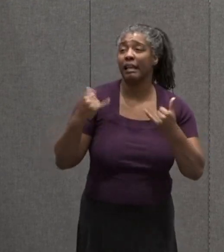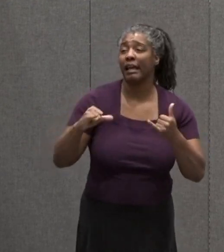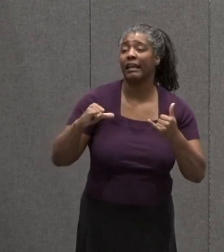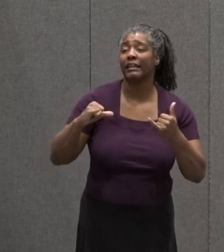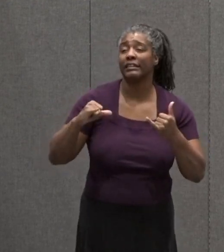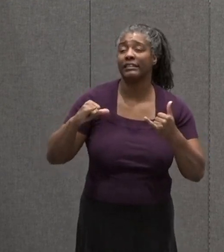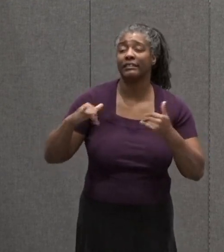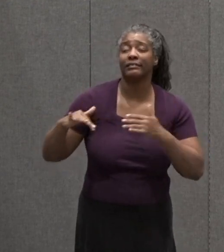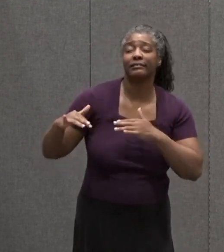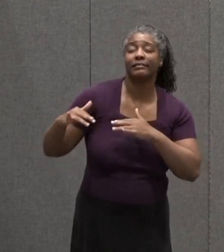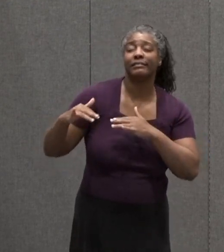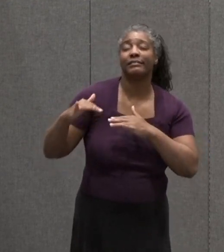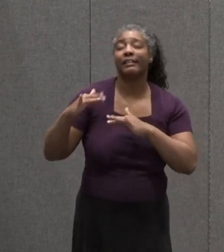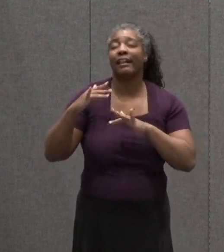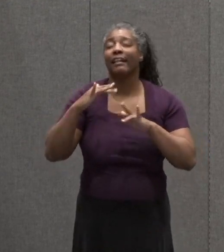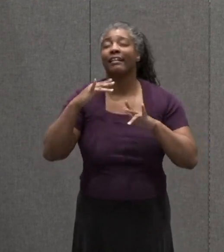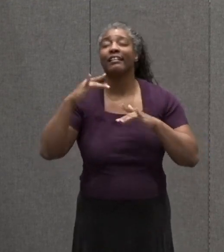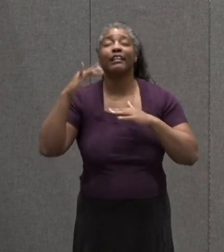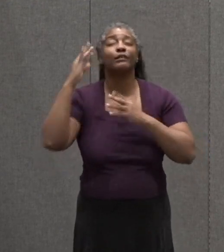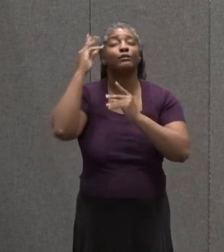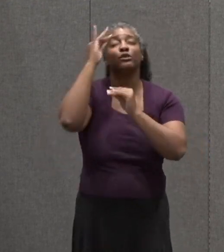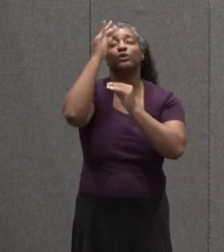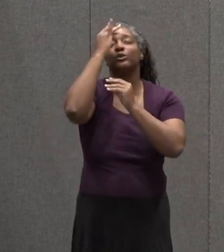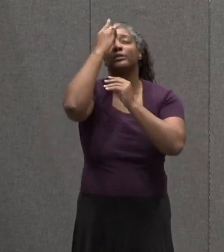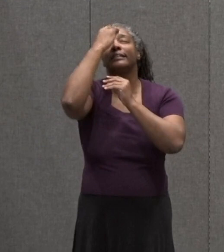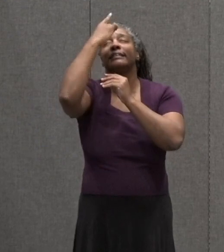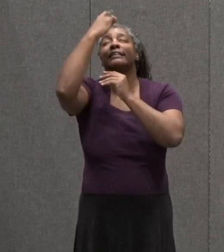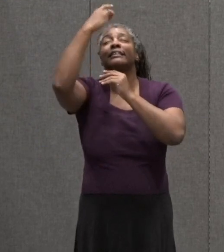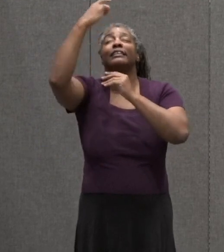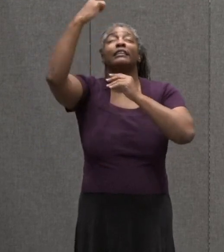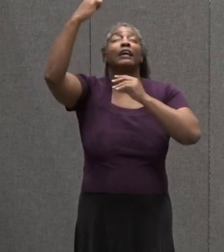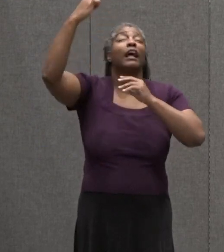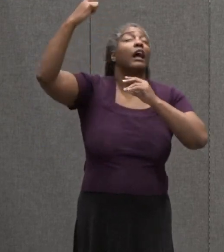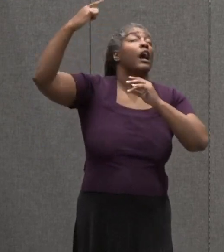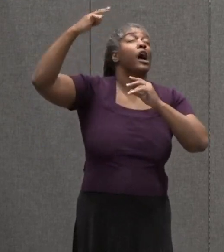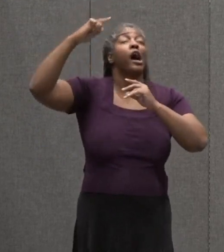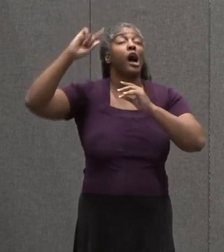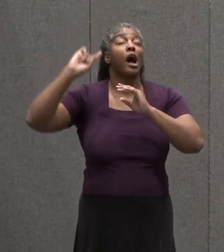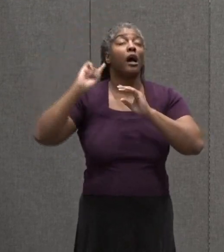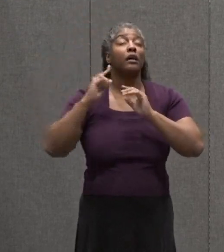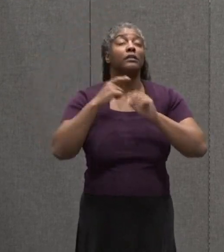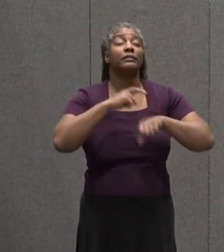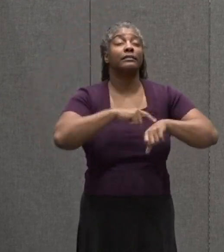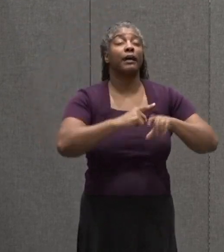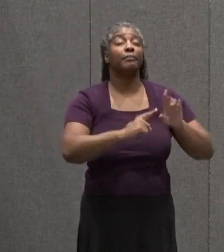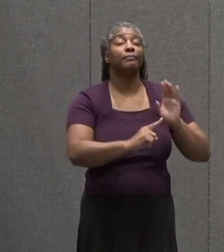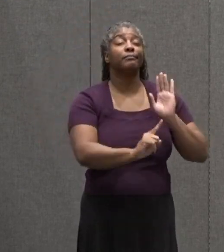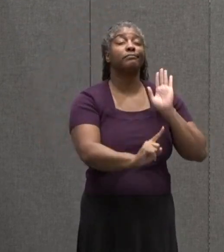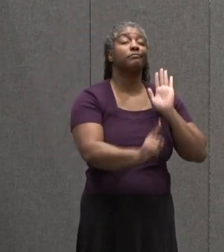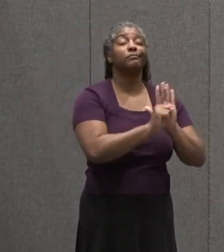to heat up a little bit and thoughts start to come, right? And then you start thinking about oh, what do I have to do today.